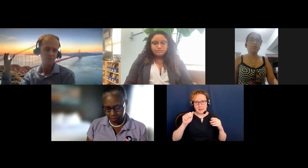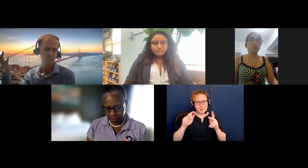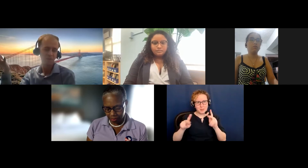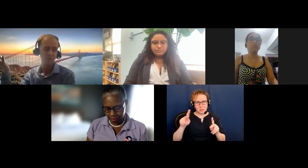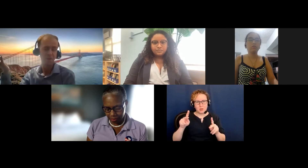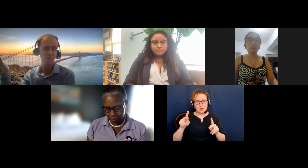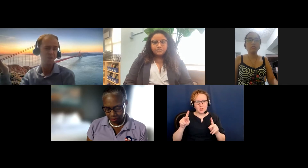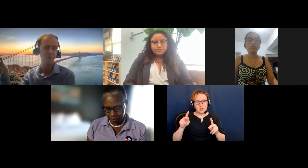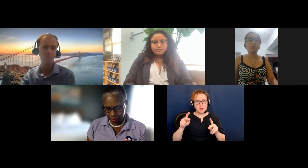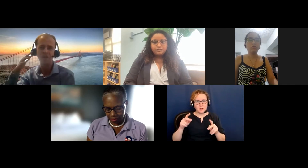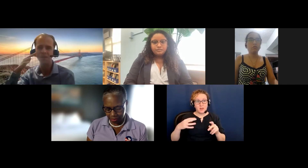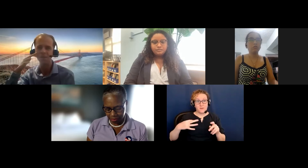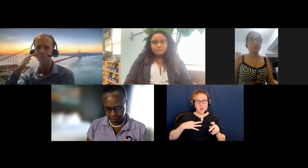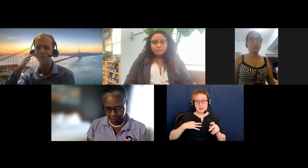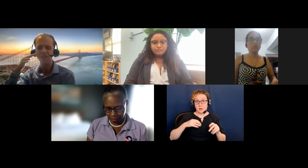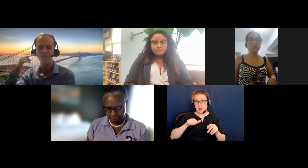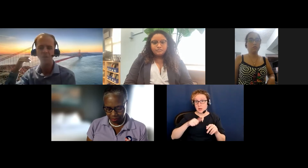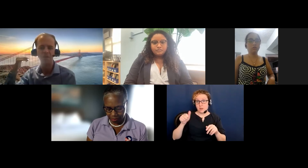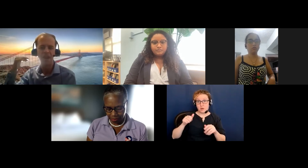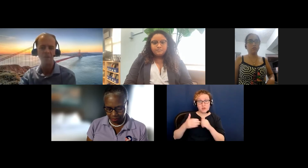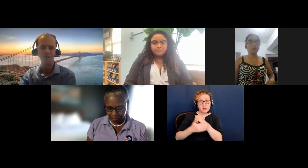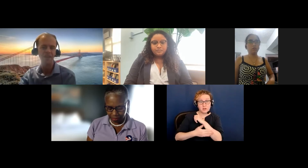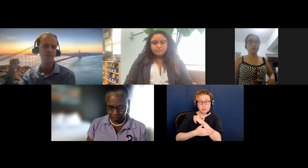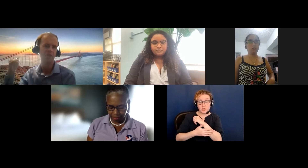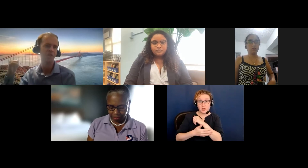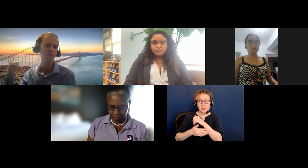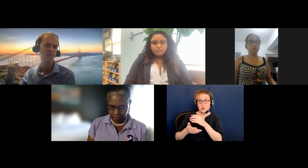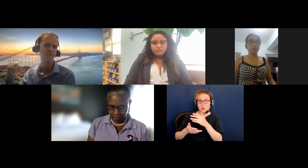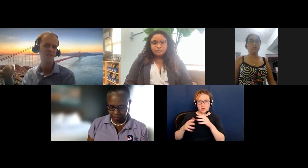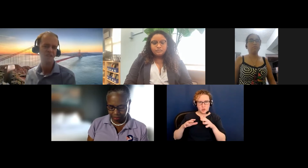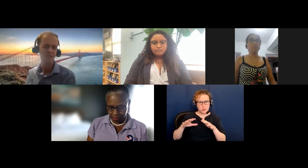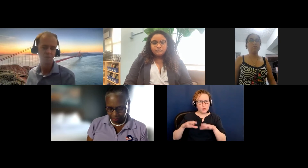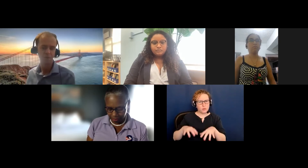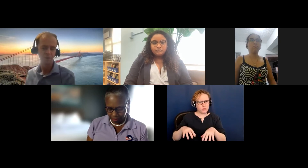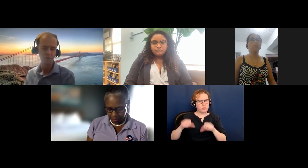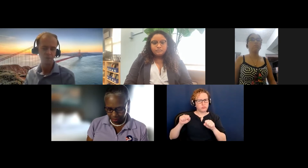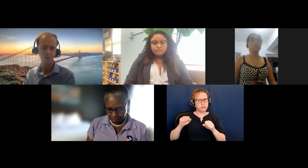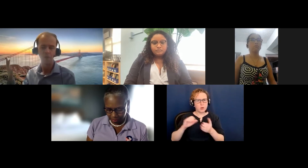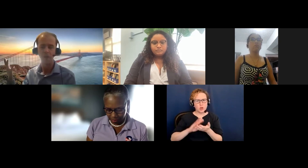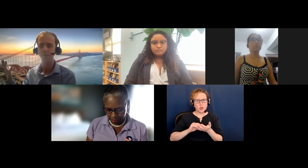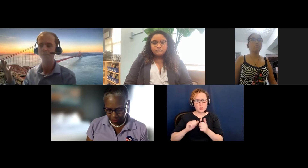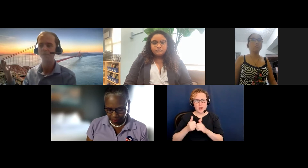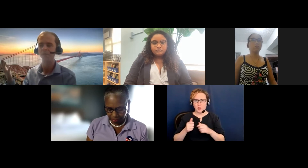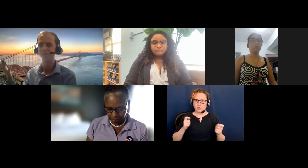volunteering or interning abroad. You learn how to take charge. You learn how to walk into situations